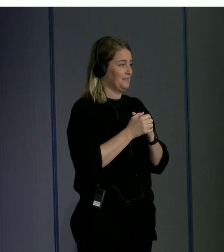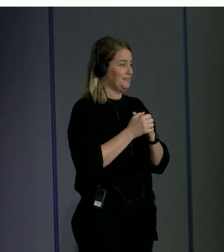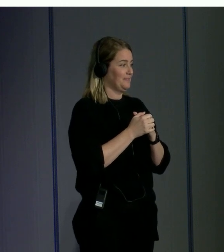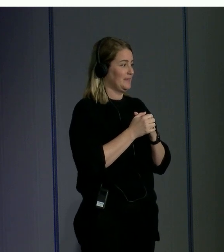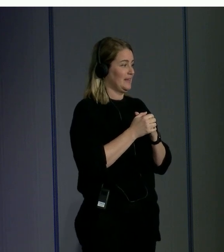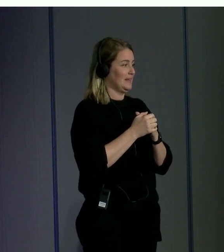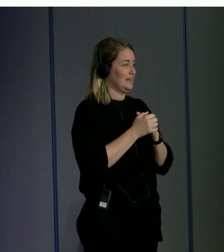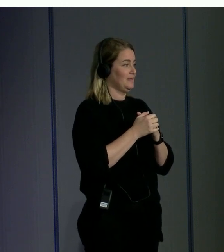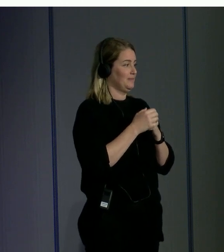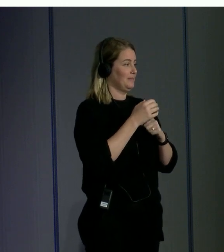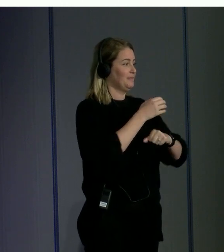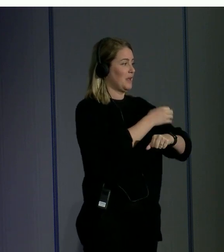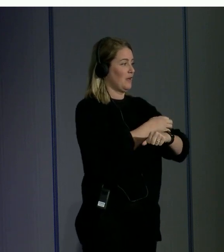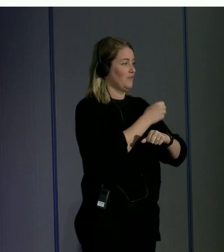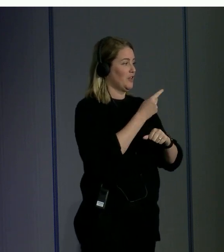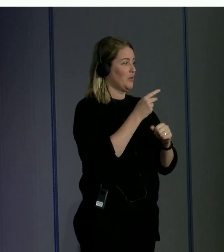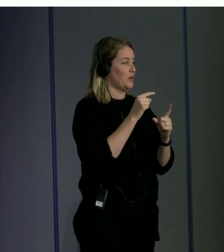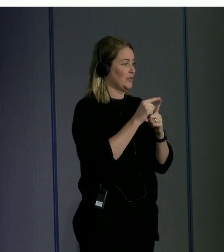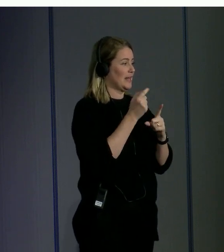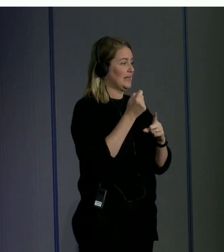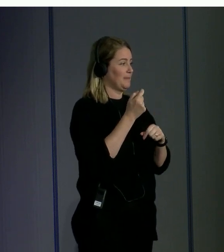And that's what mobile accessibility is about to me.